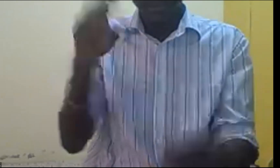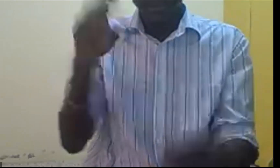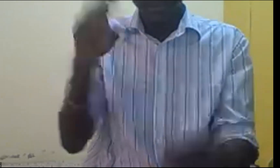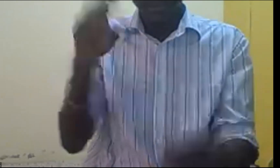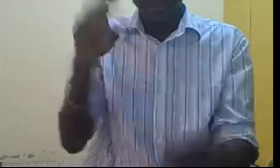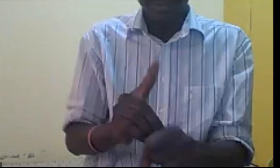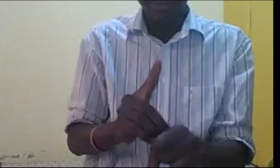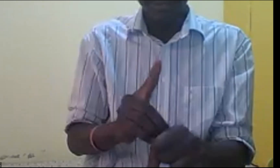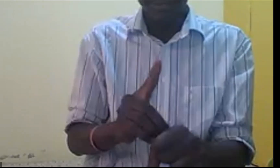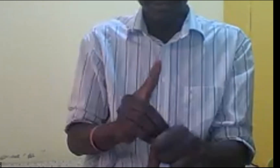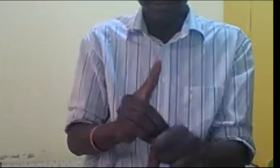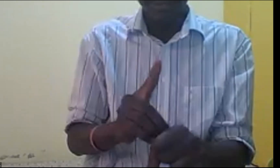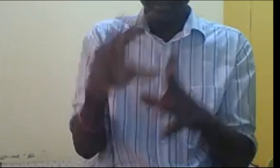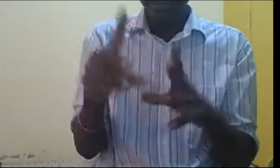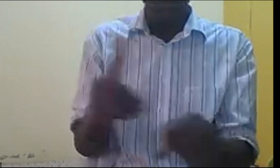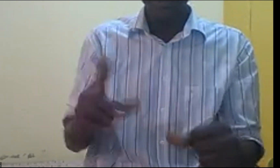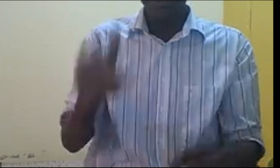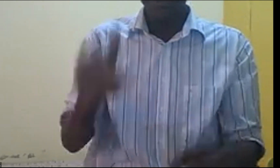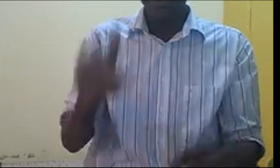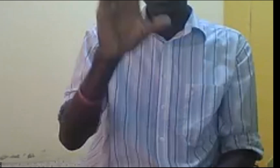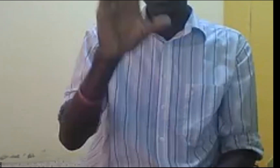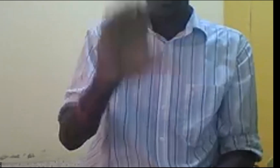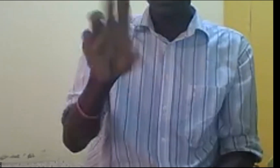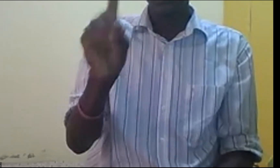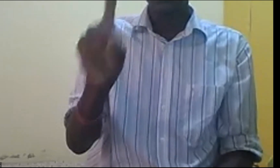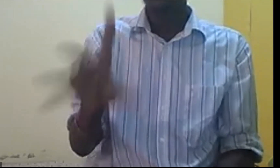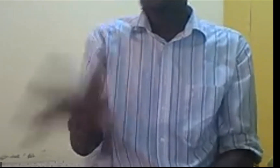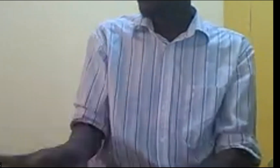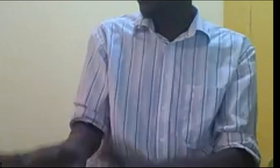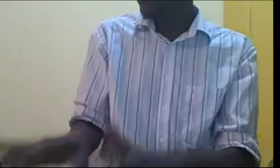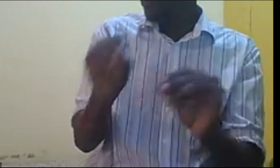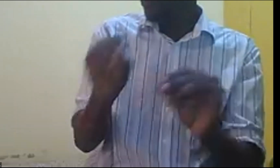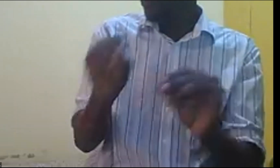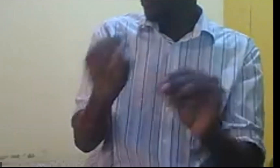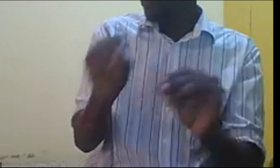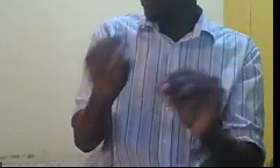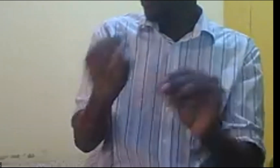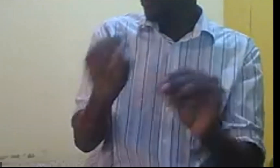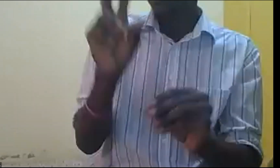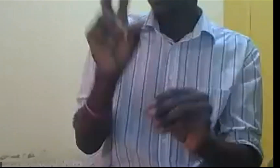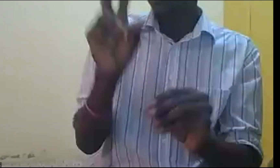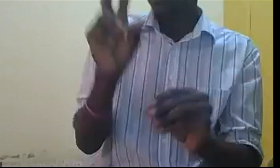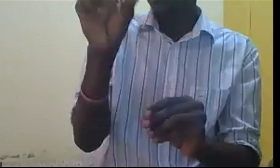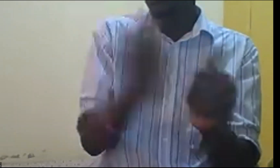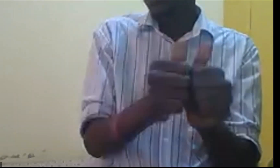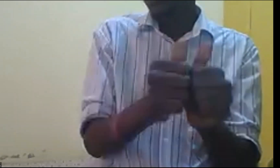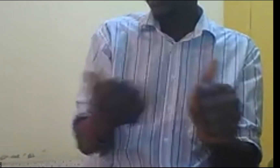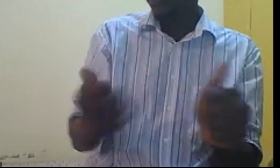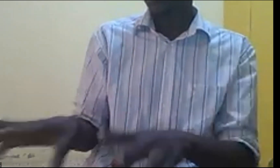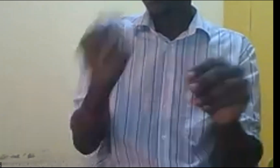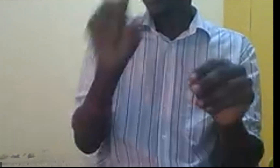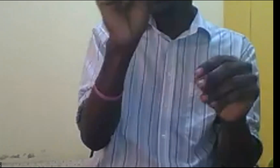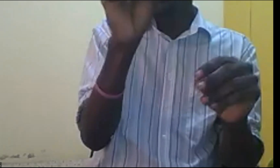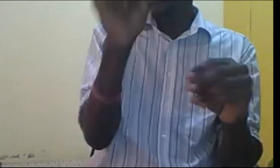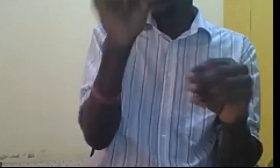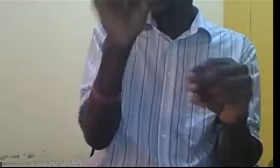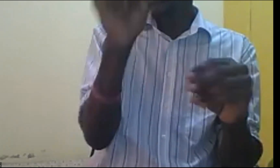Thank you, Edward, so what we want to do now really, is that we're going to continue to try and see how we can hear from Eileen.